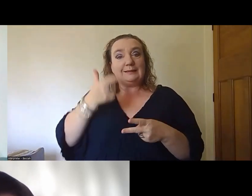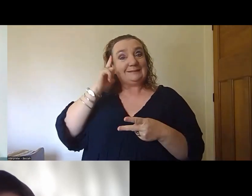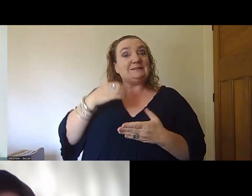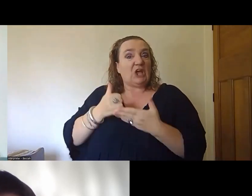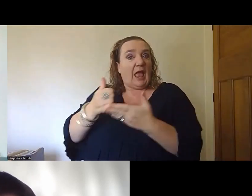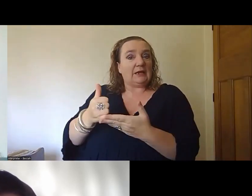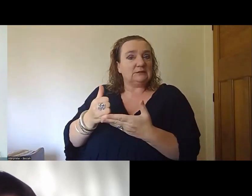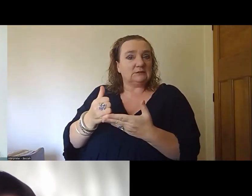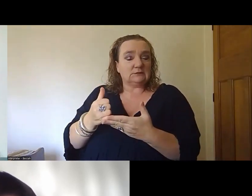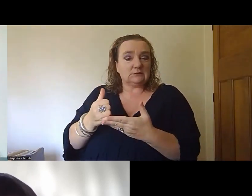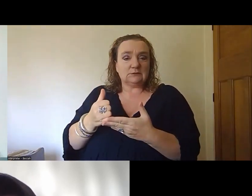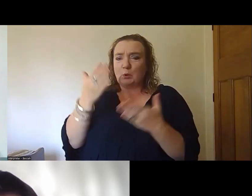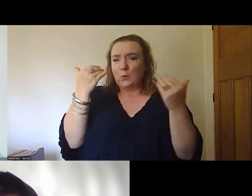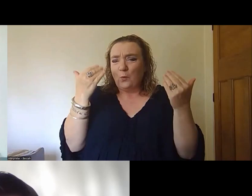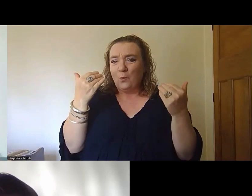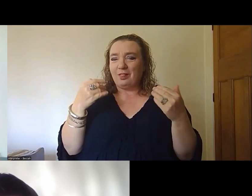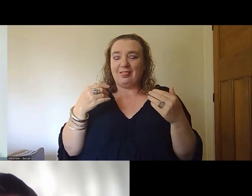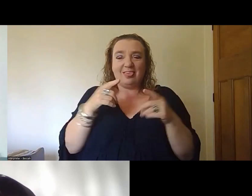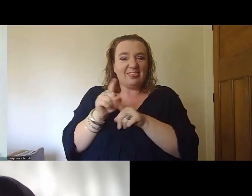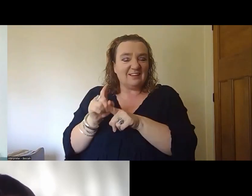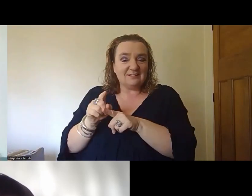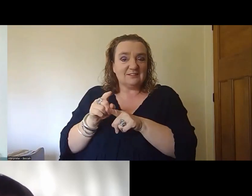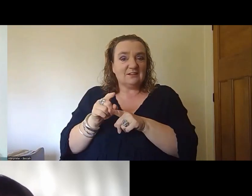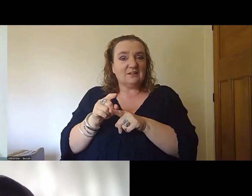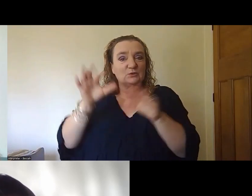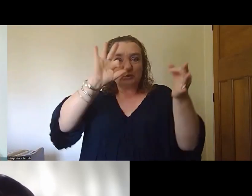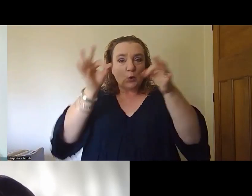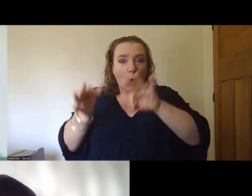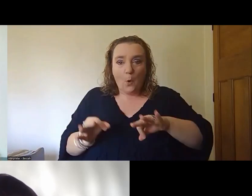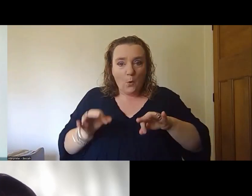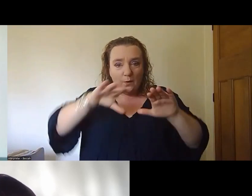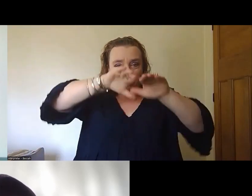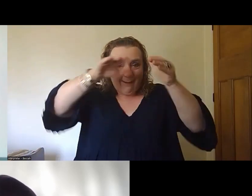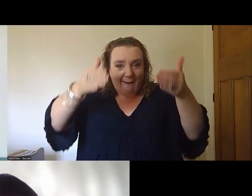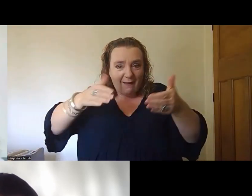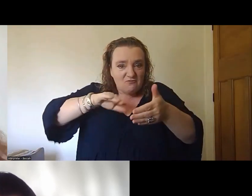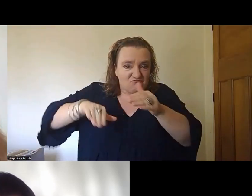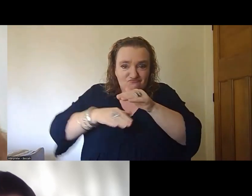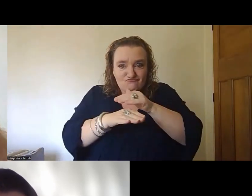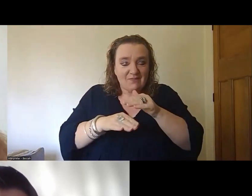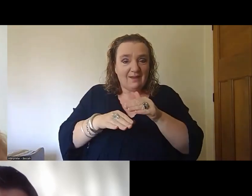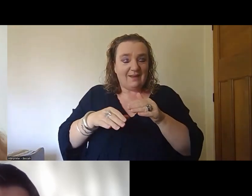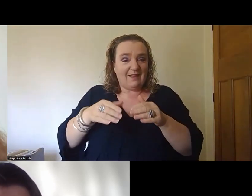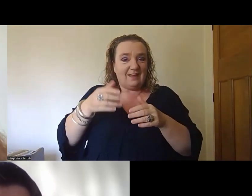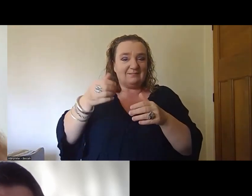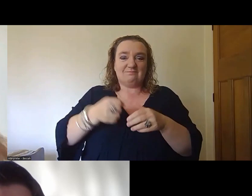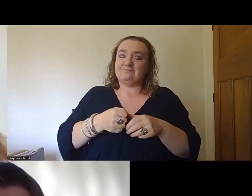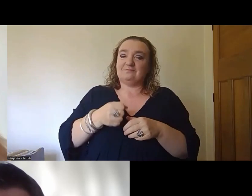We did all sorts of cool stuff like snow caving, ab sailing, you know, just.